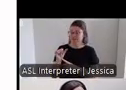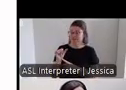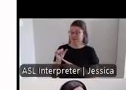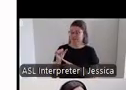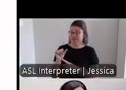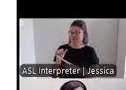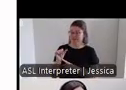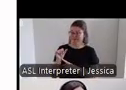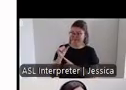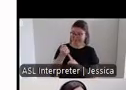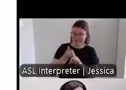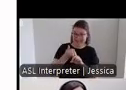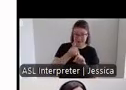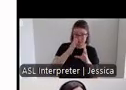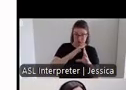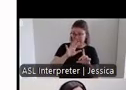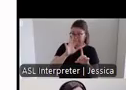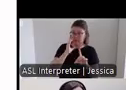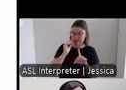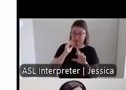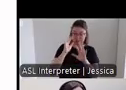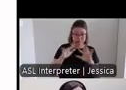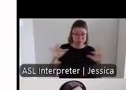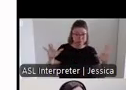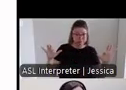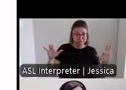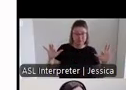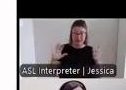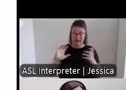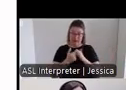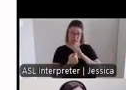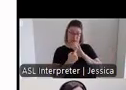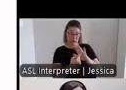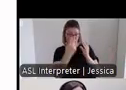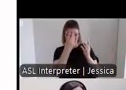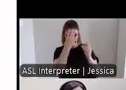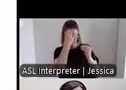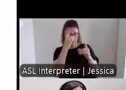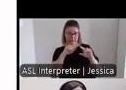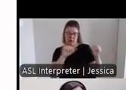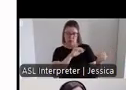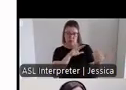and the consideration of multiple ways to represent content, in our case both textual and visual,